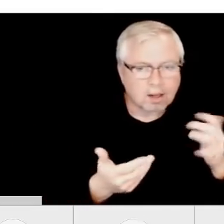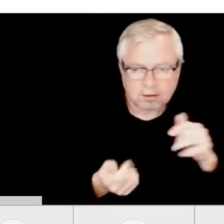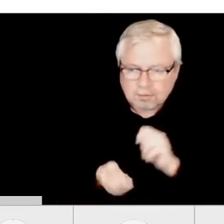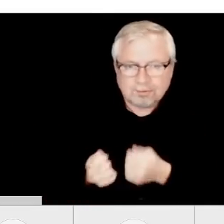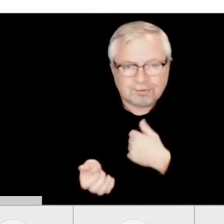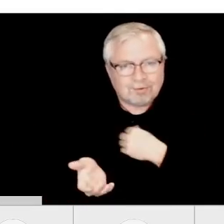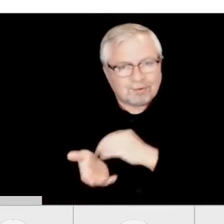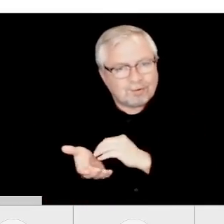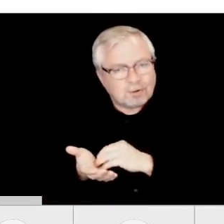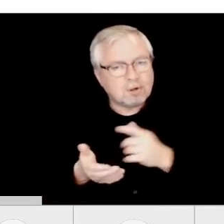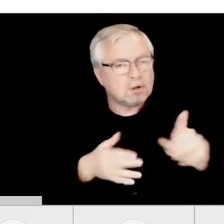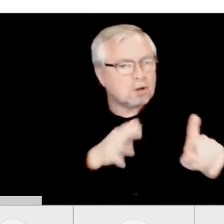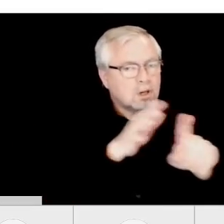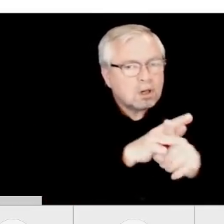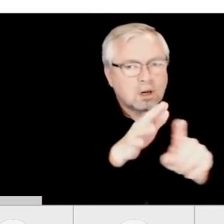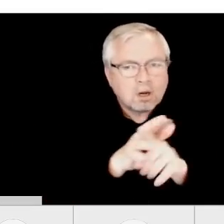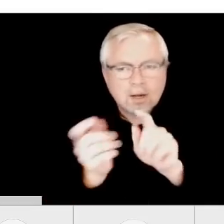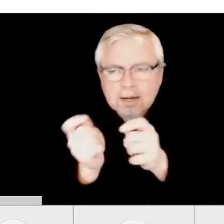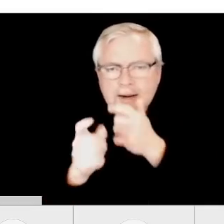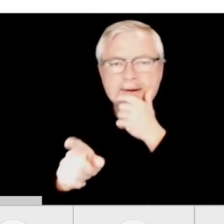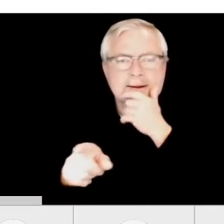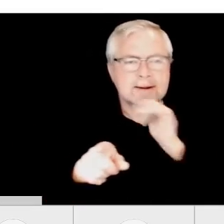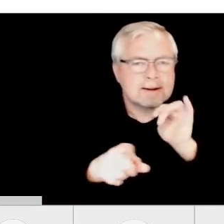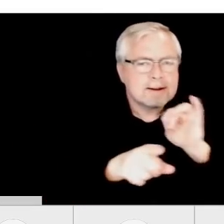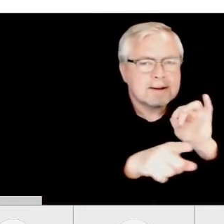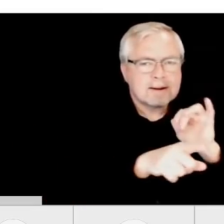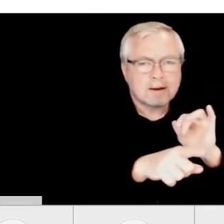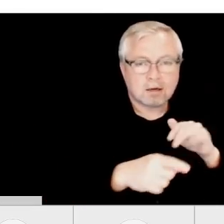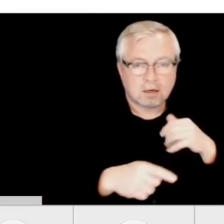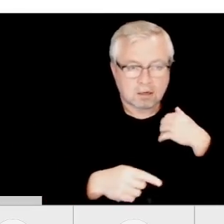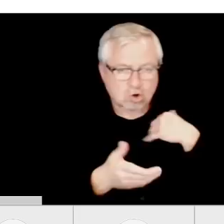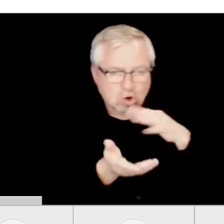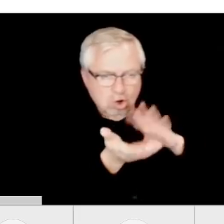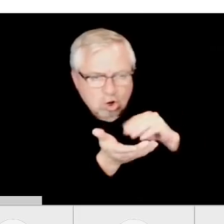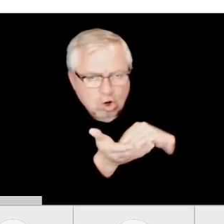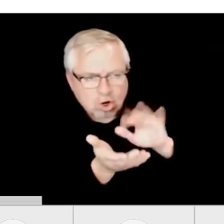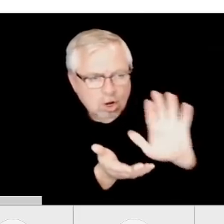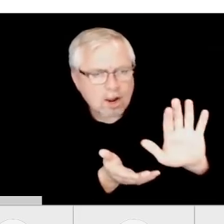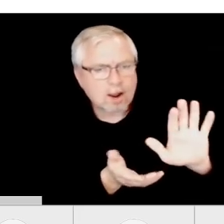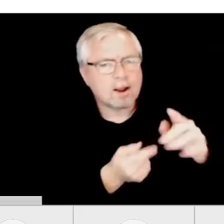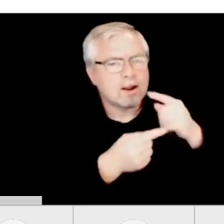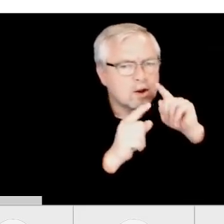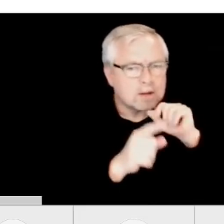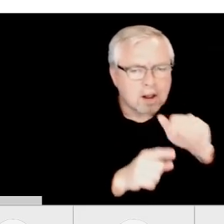And as we are learning from those, we can incorporate the different